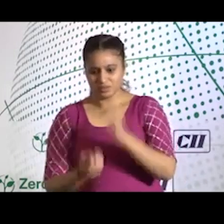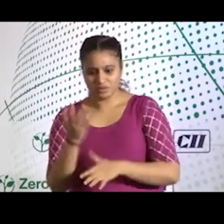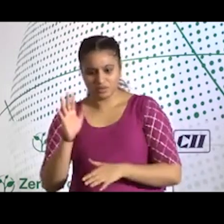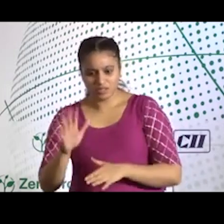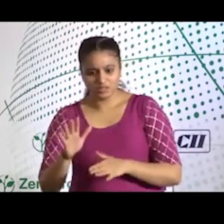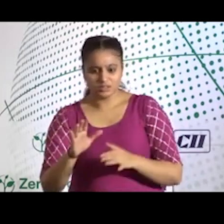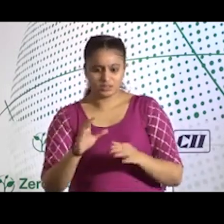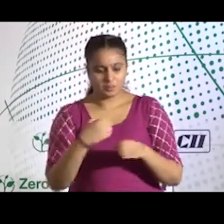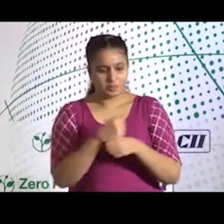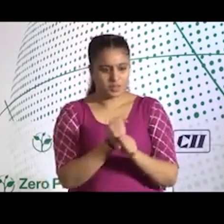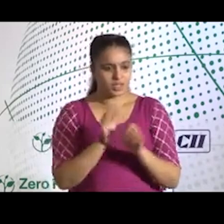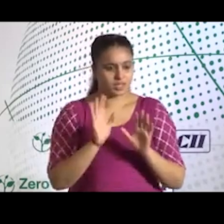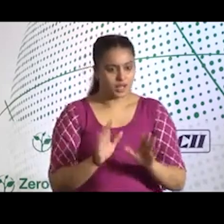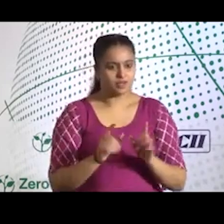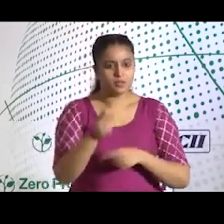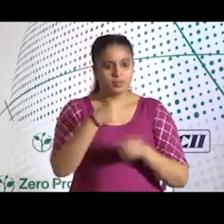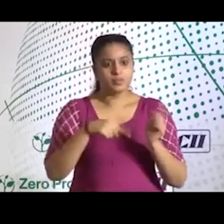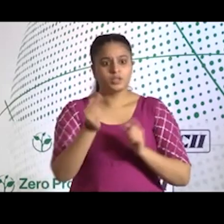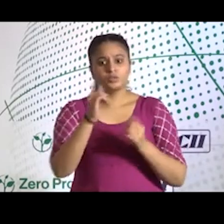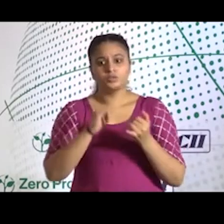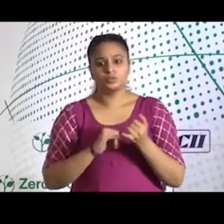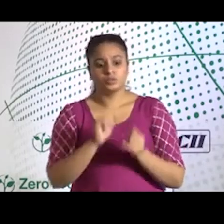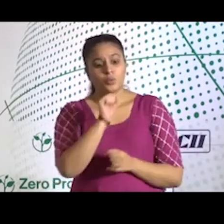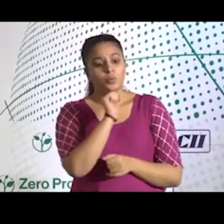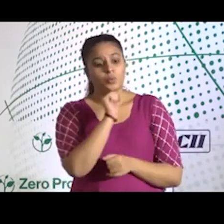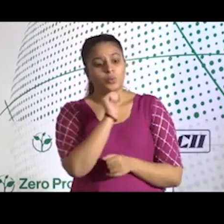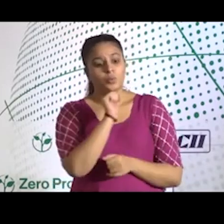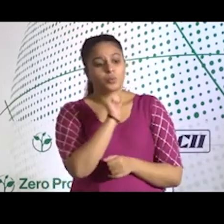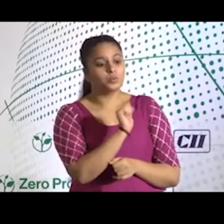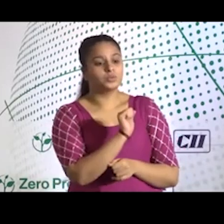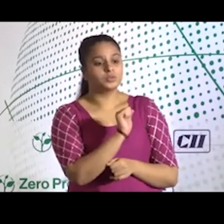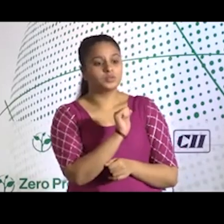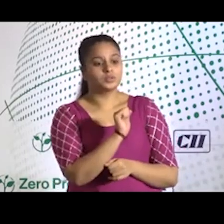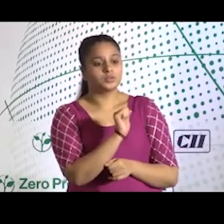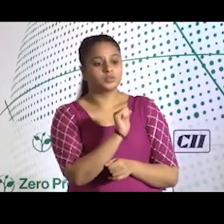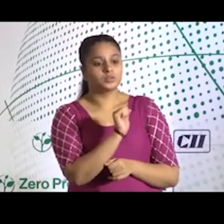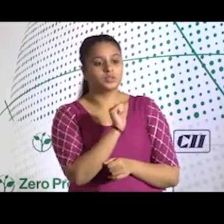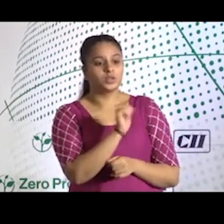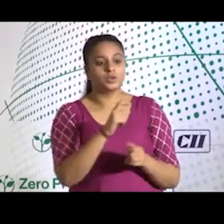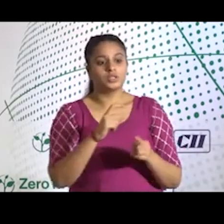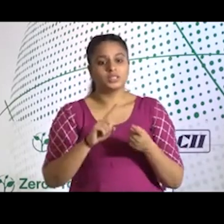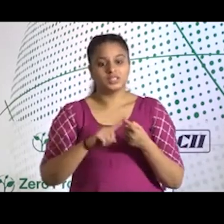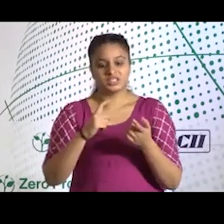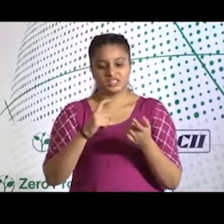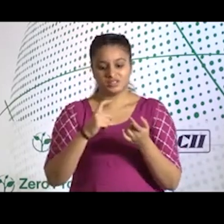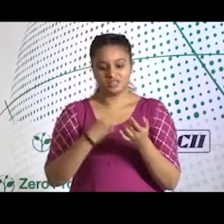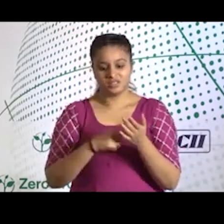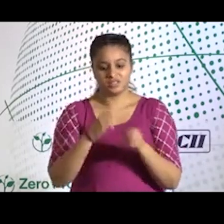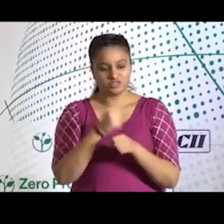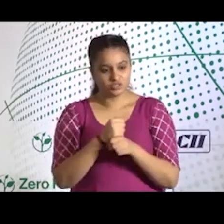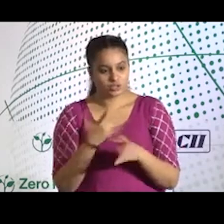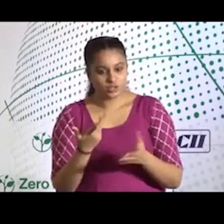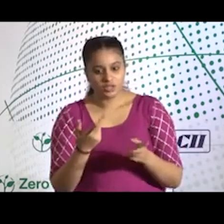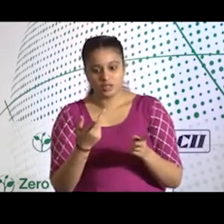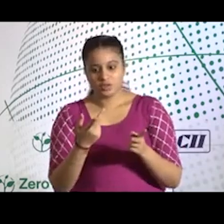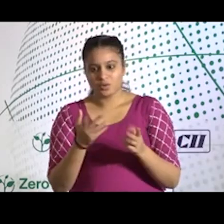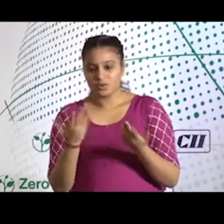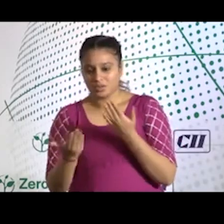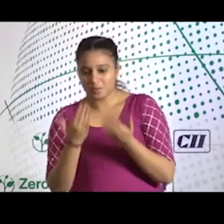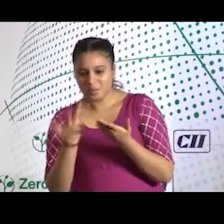so keen to hear from you, especially your take on the IAG versus CSR and how do we really marry the two,